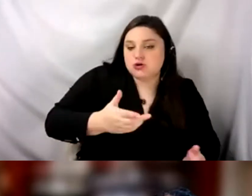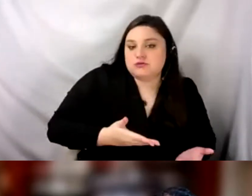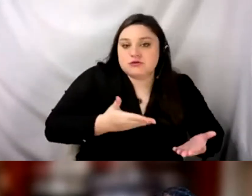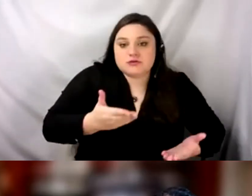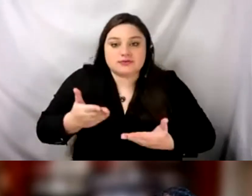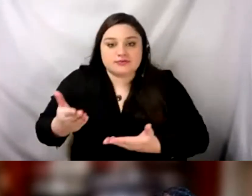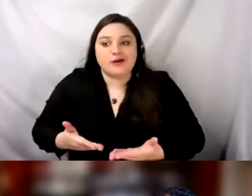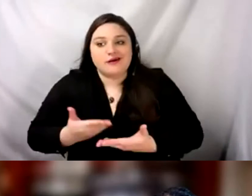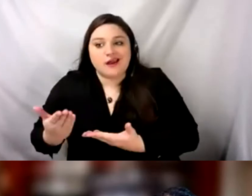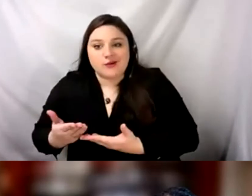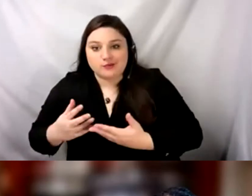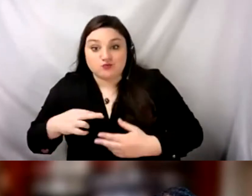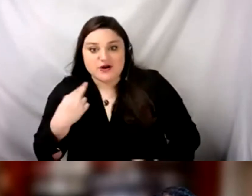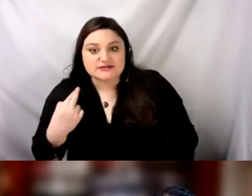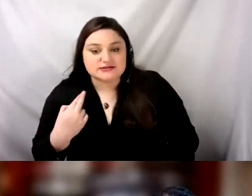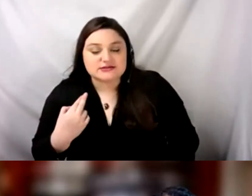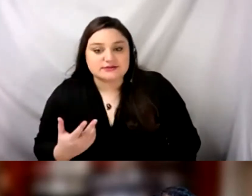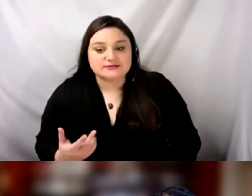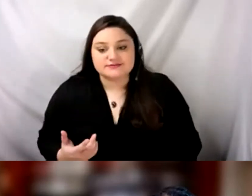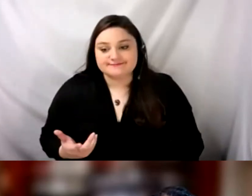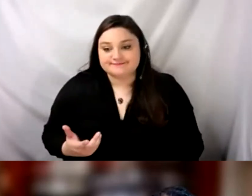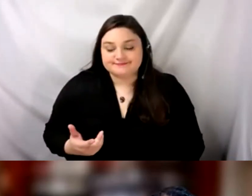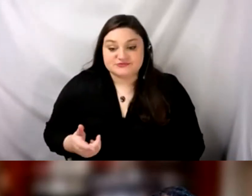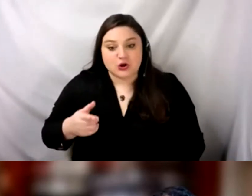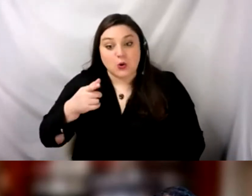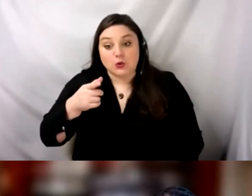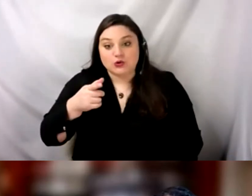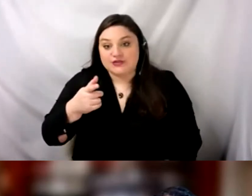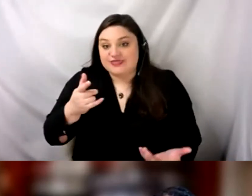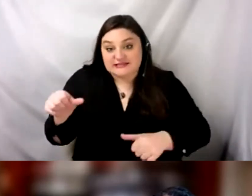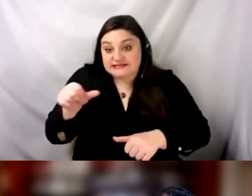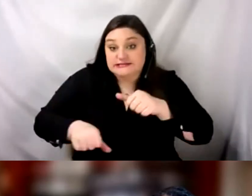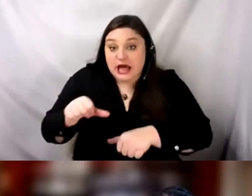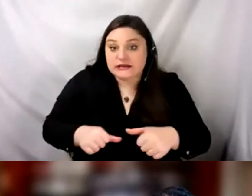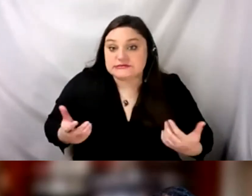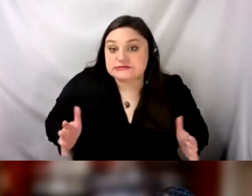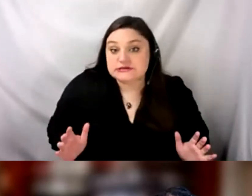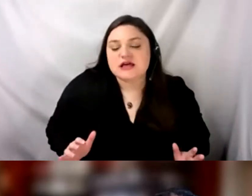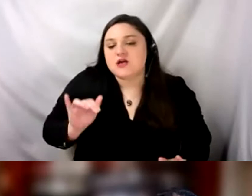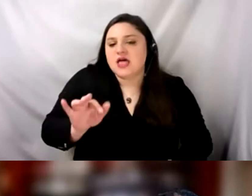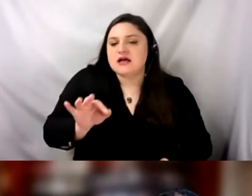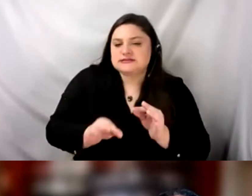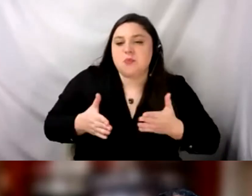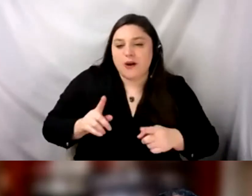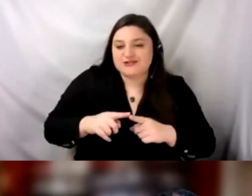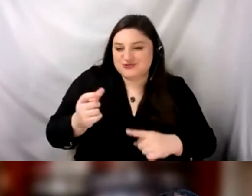science is science. That is the simplest way of understanding the criteria. >> Okay. Thank you for that. GONZALO: